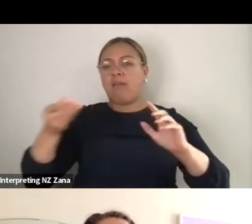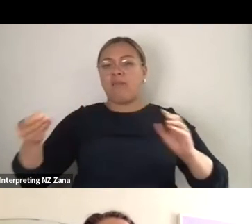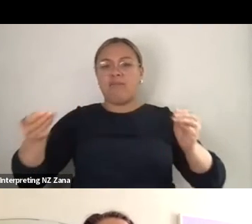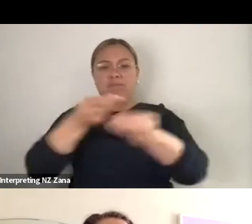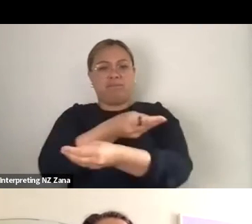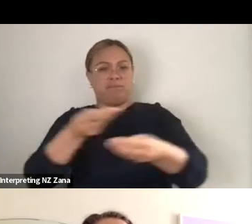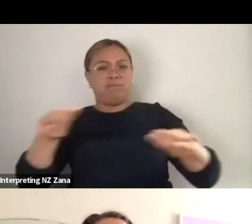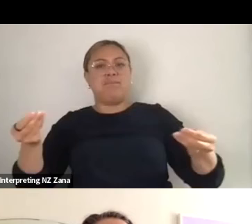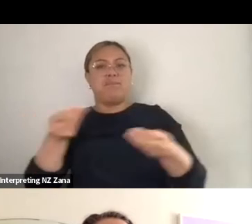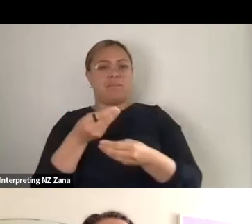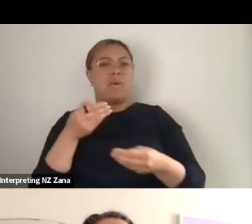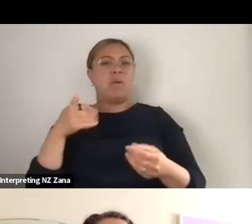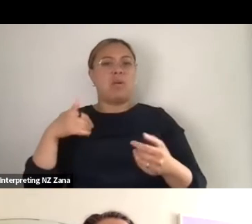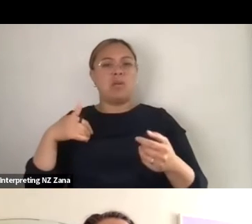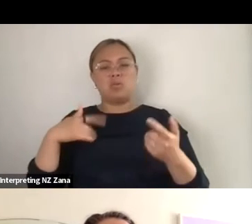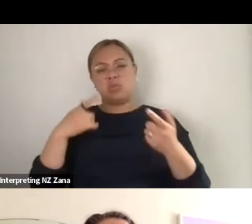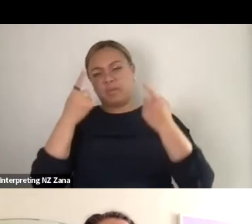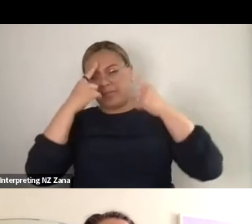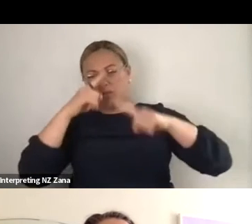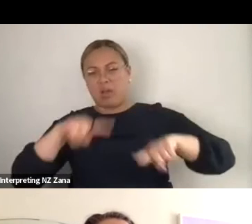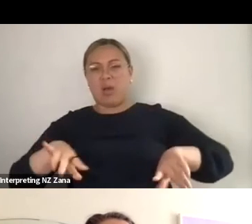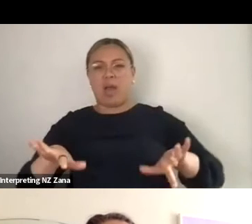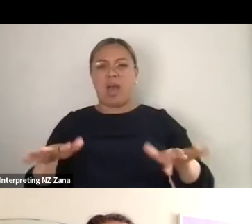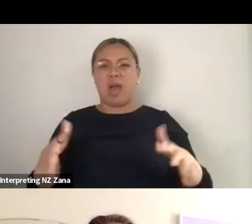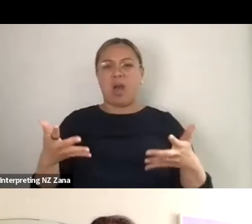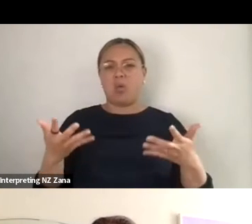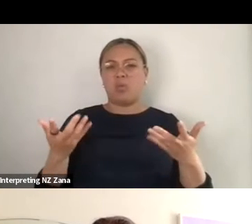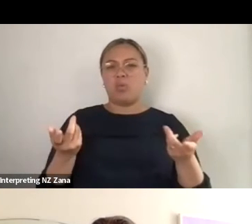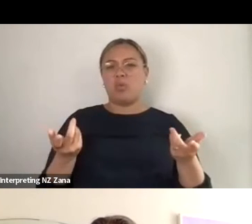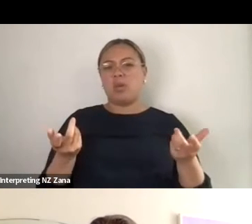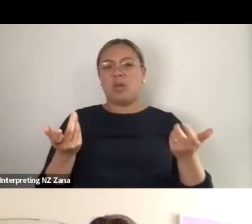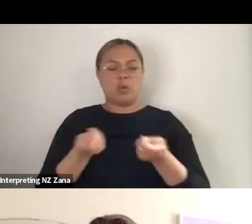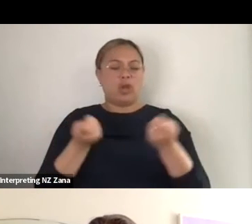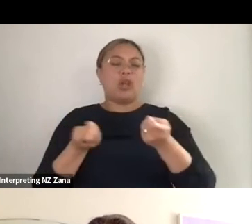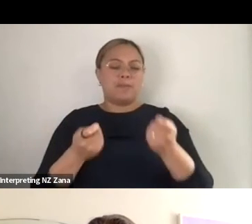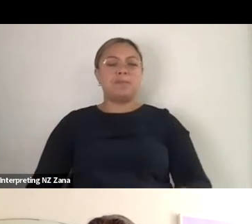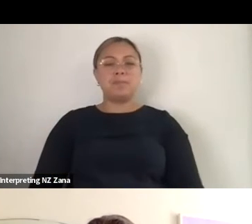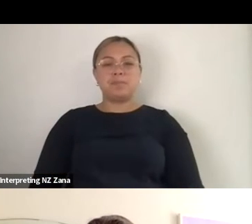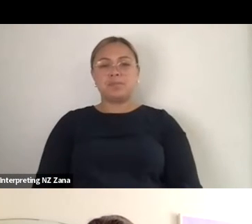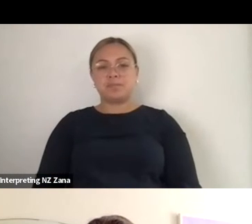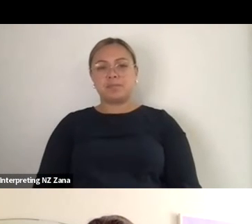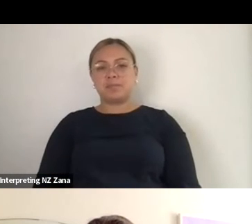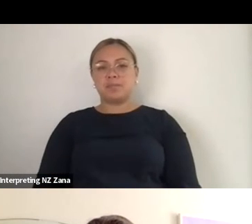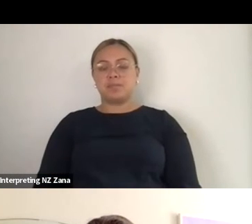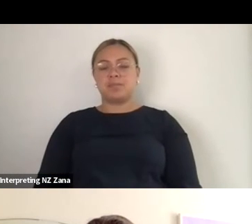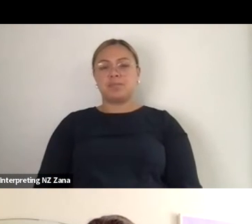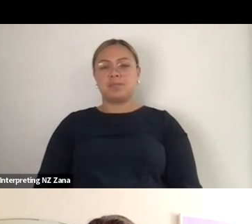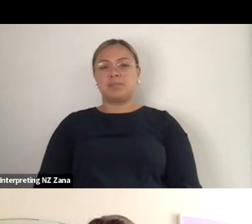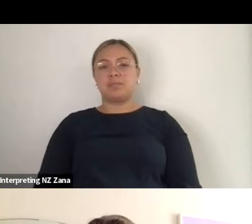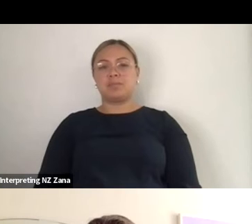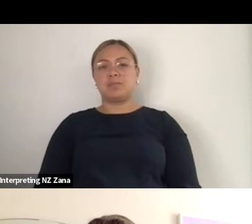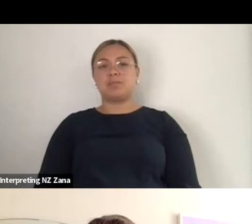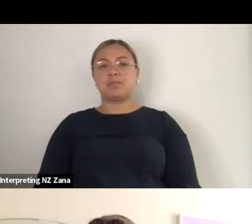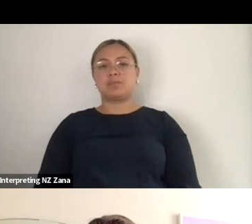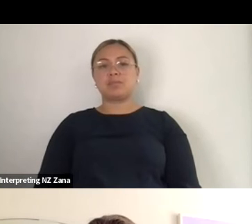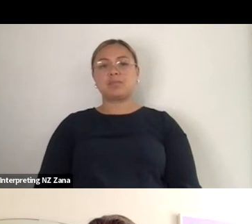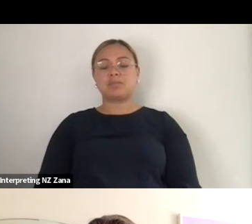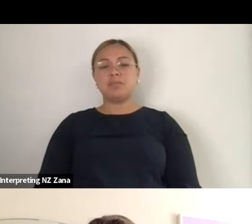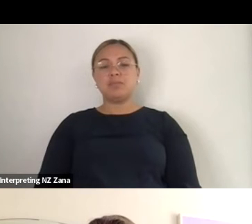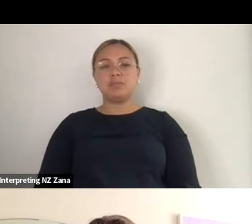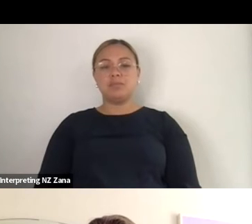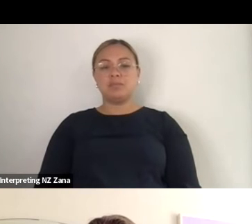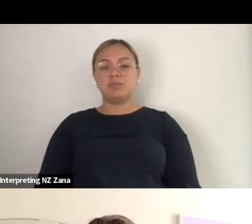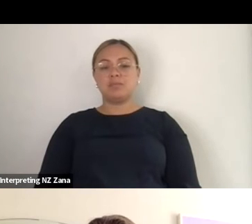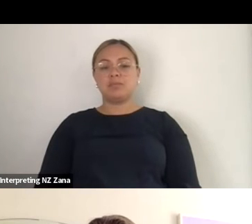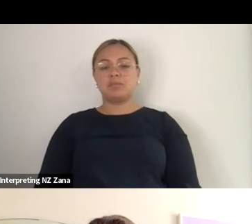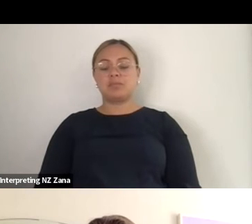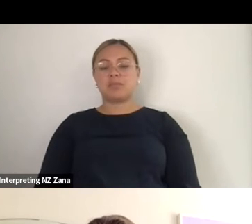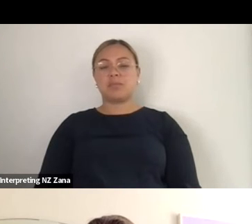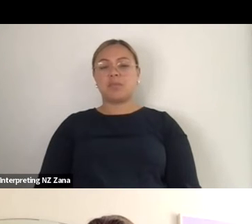realise that these things apply to them too. I think sometimes it's also just about we are- it's